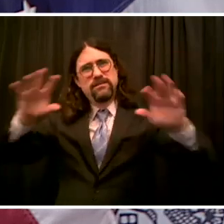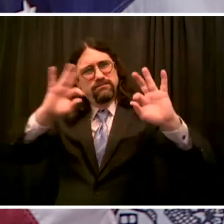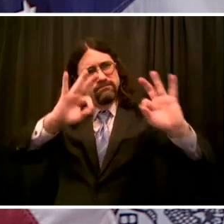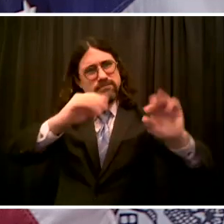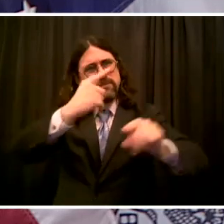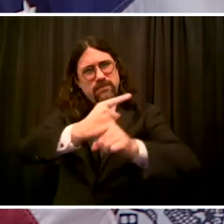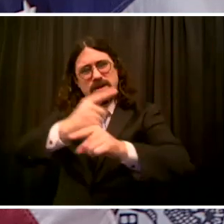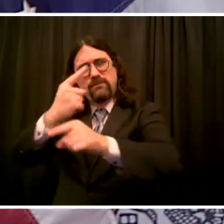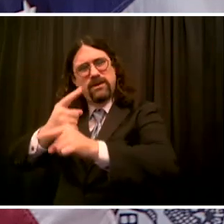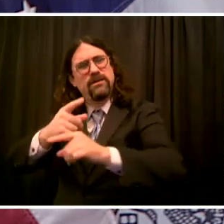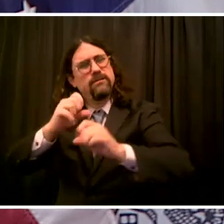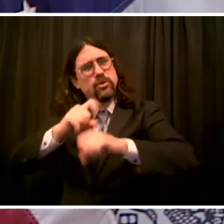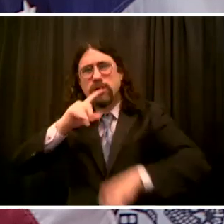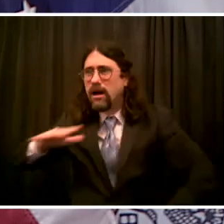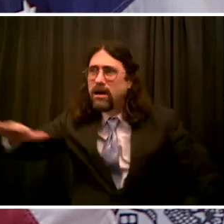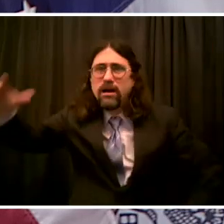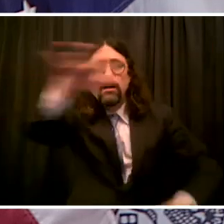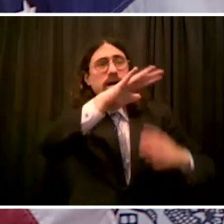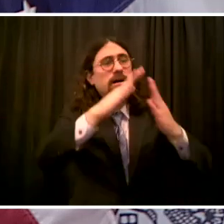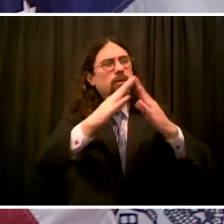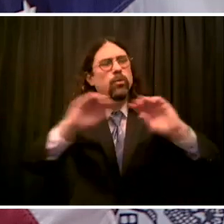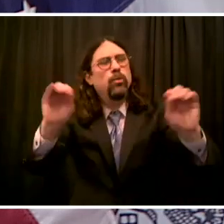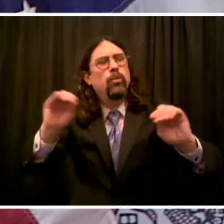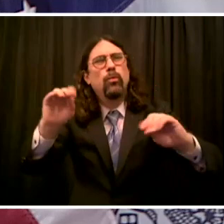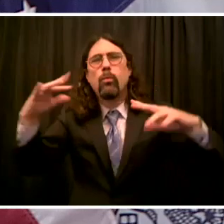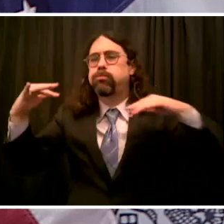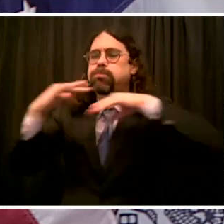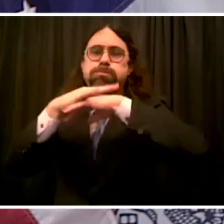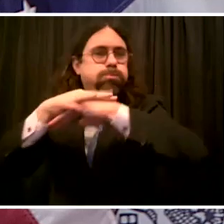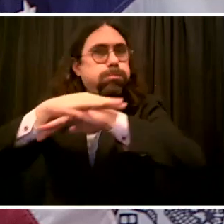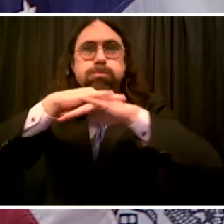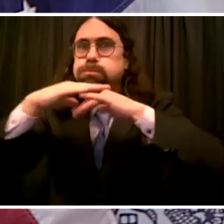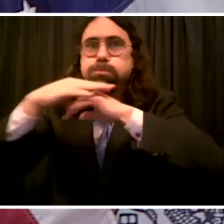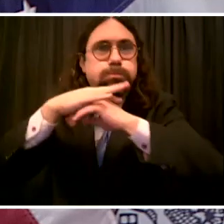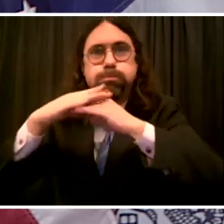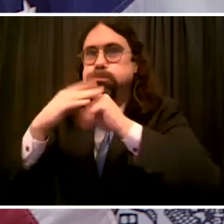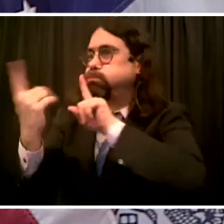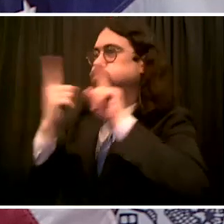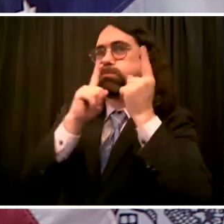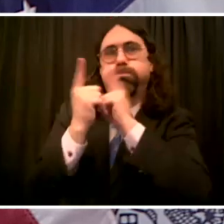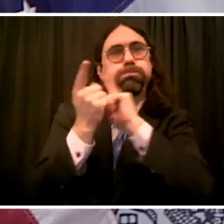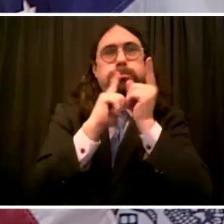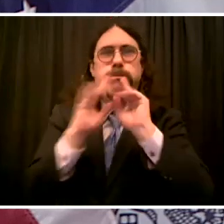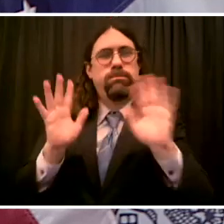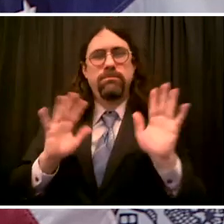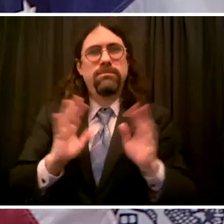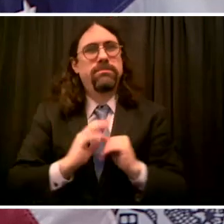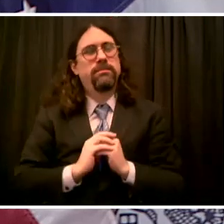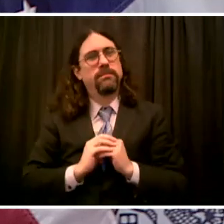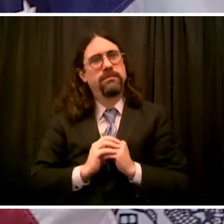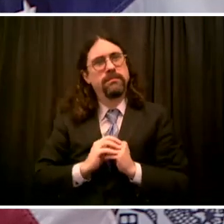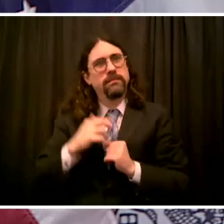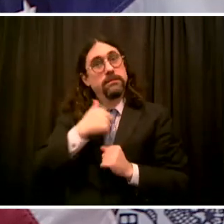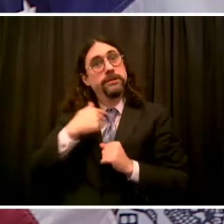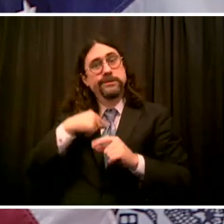SOALCI DISTANCING RIGHT. ENSURINGH TERE ARE NOT LARGE GATHERINGS, WHERE PEOPLE DON'T OBSERVE SOCIAL